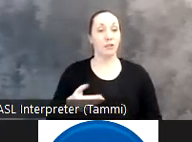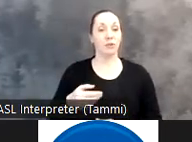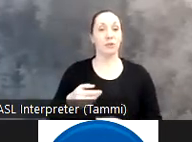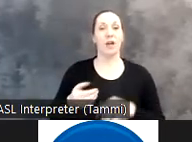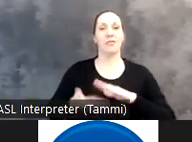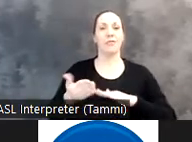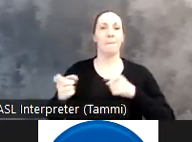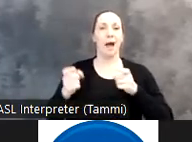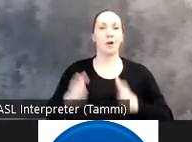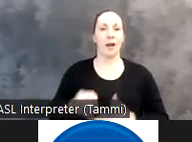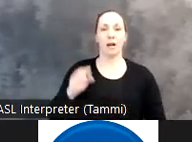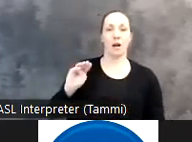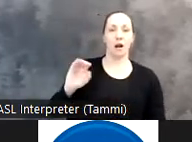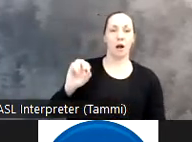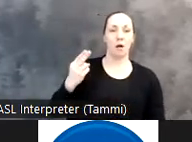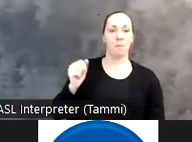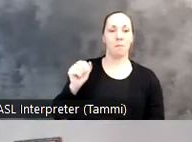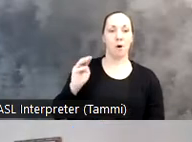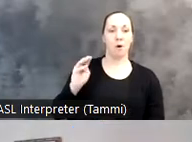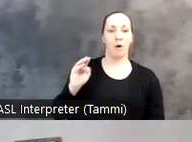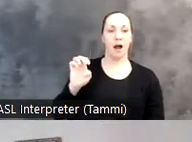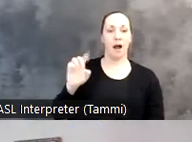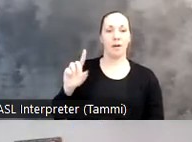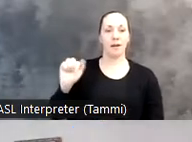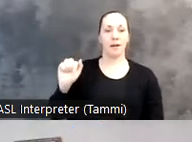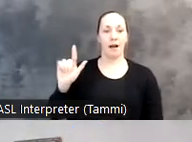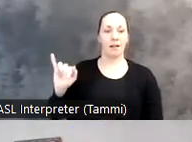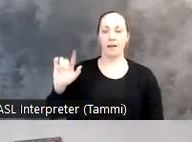All right. So we're going to have our first panel, that's up. I want